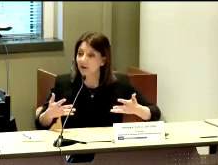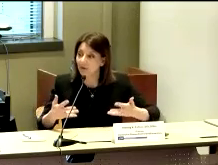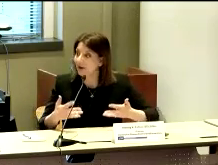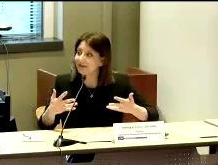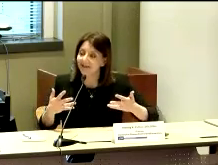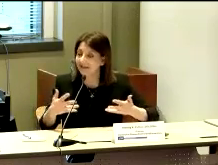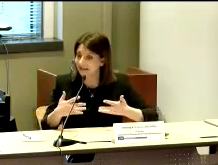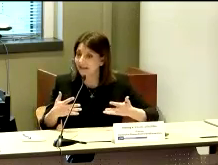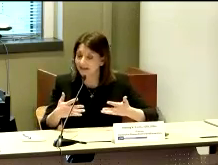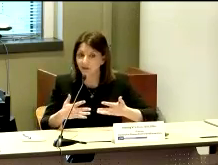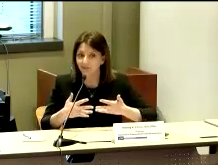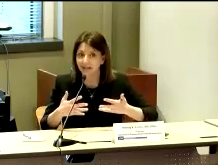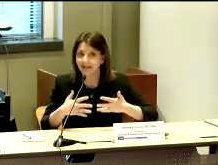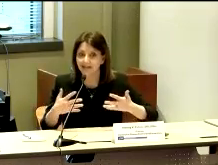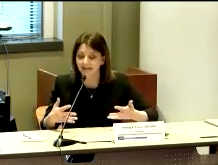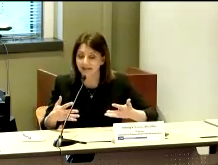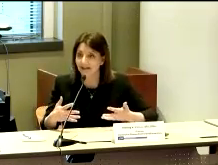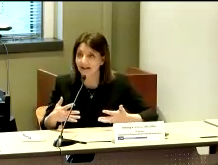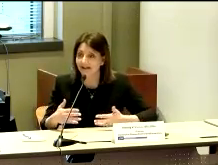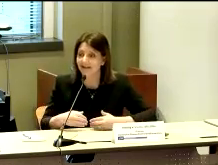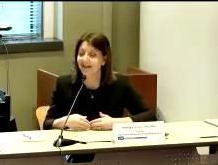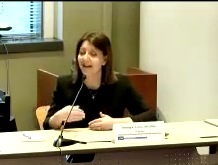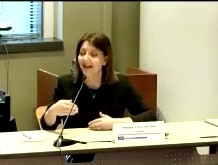across diseases, so disease agnostic.